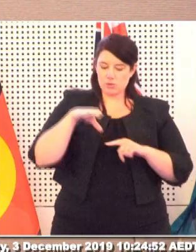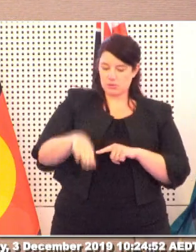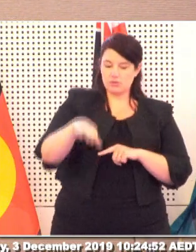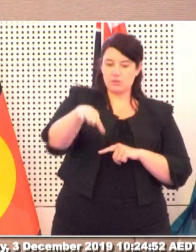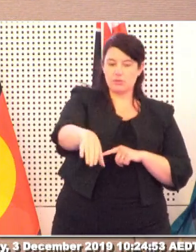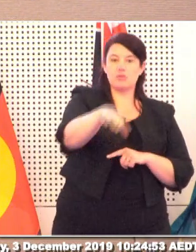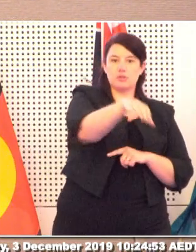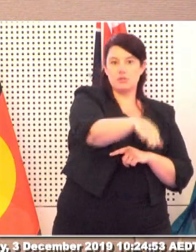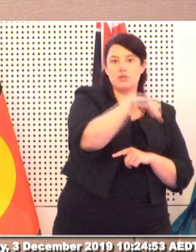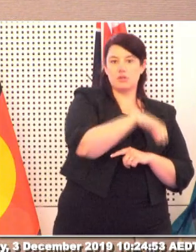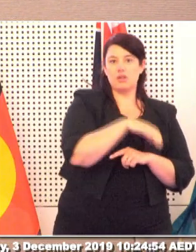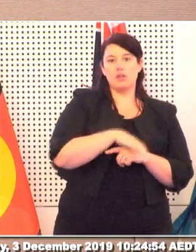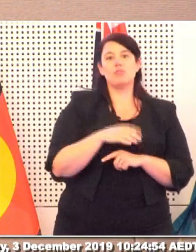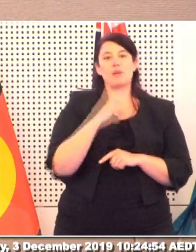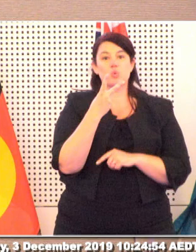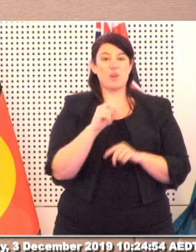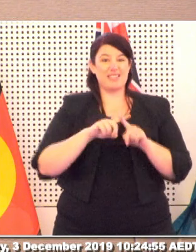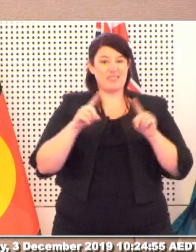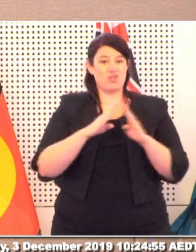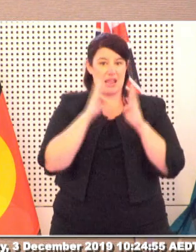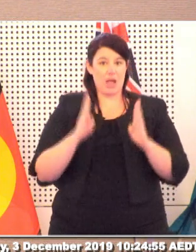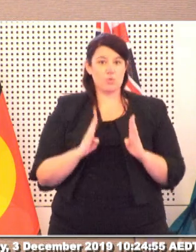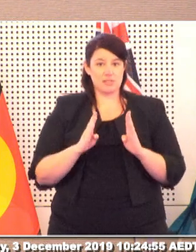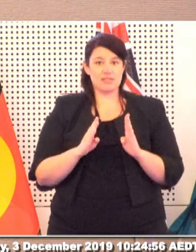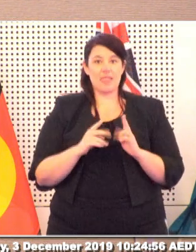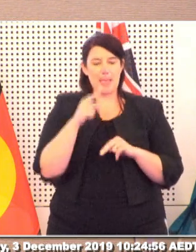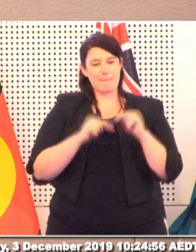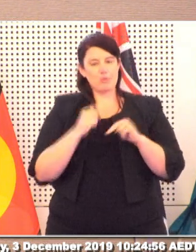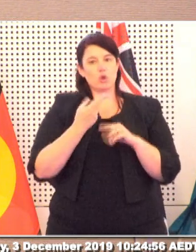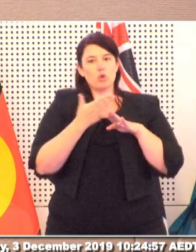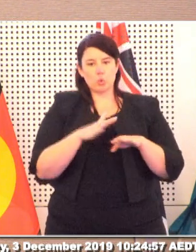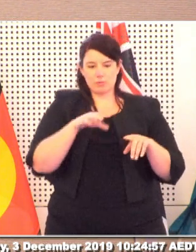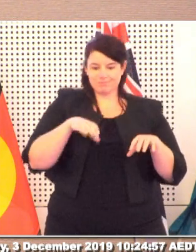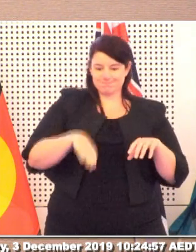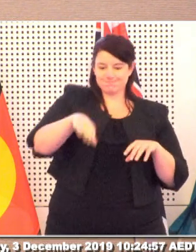on the site where the institution used to be. They built a new residential neighbourhood.